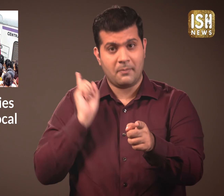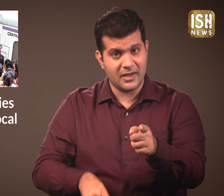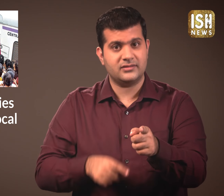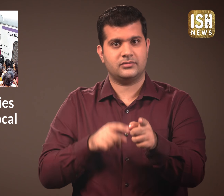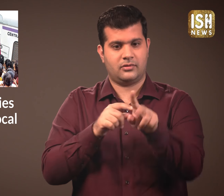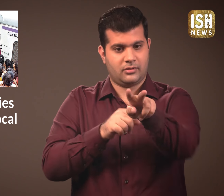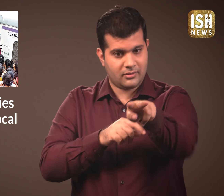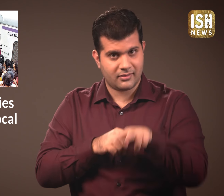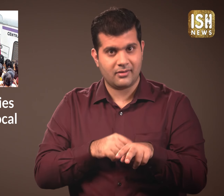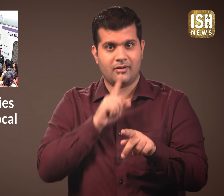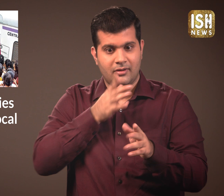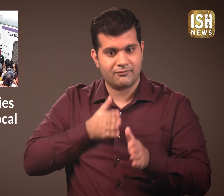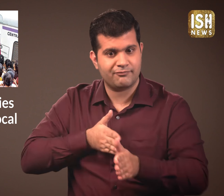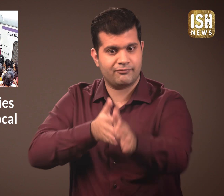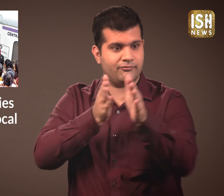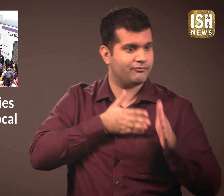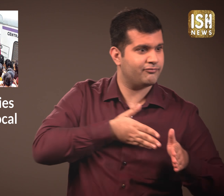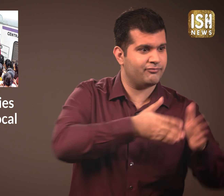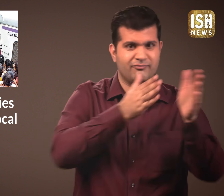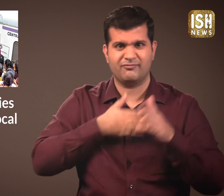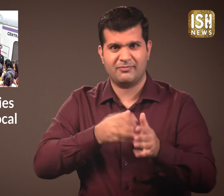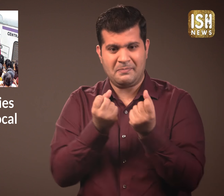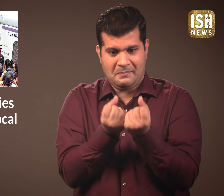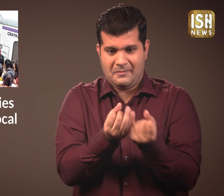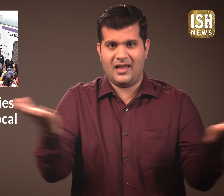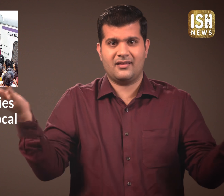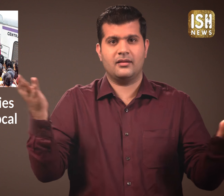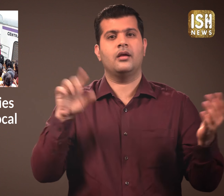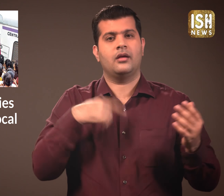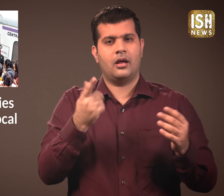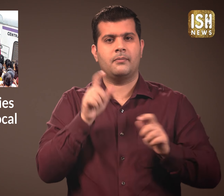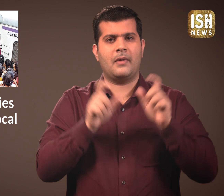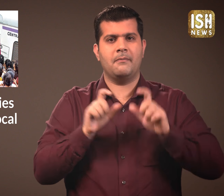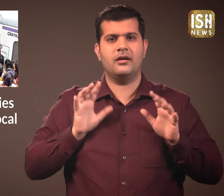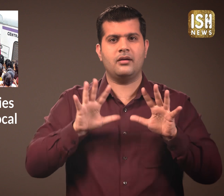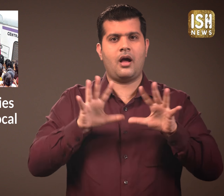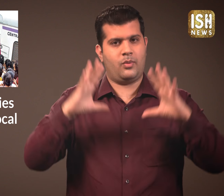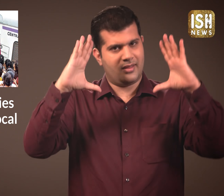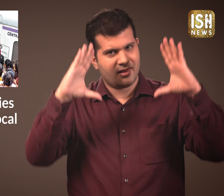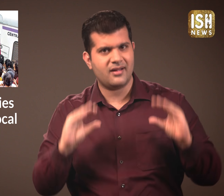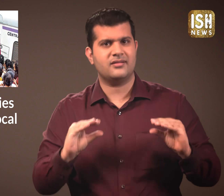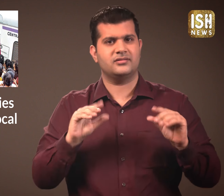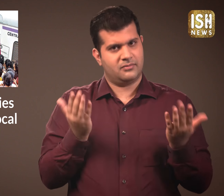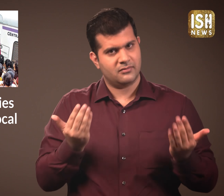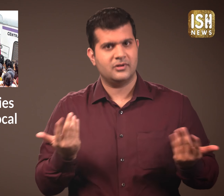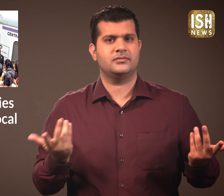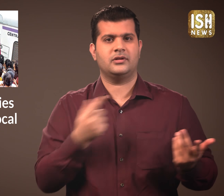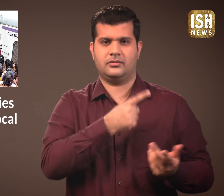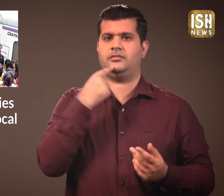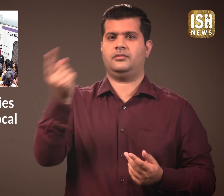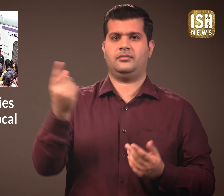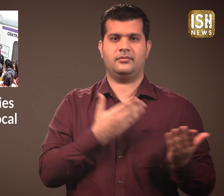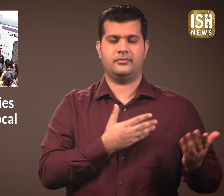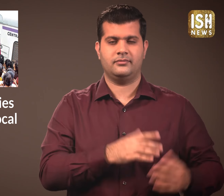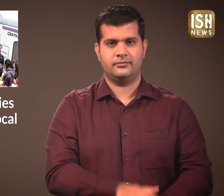There must be multiple railway tracks to reduce overcrowding of trains.